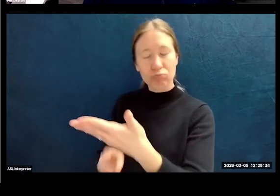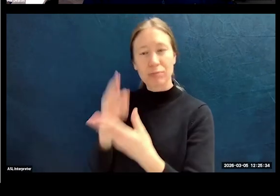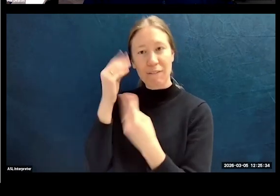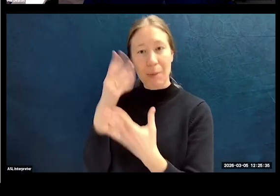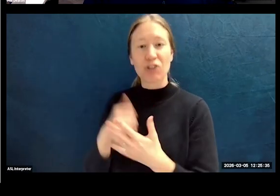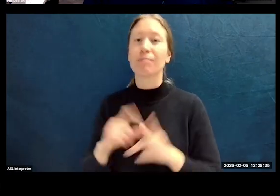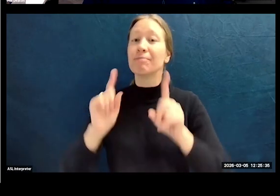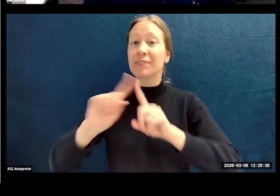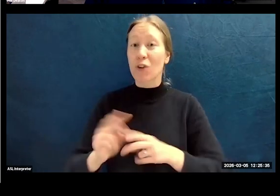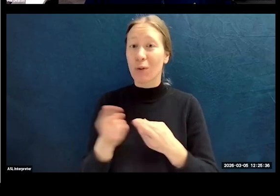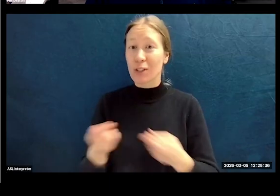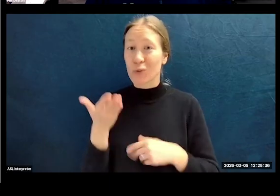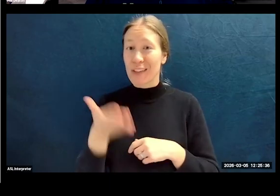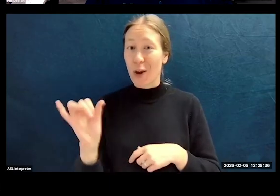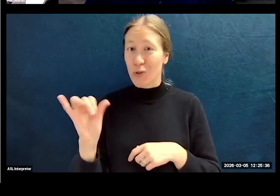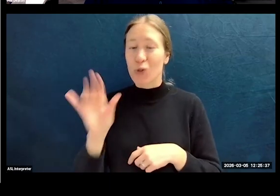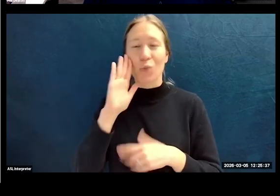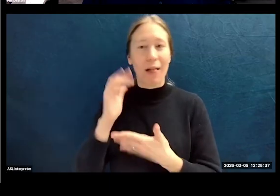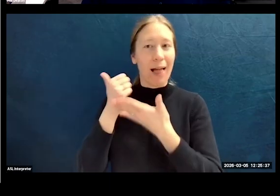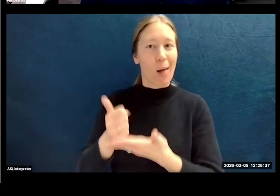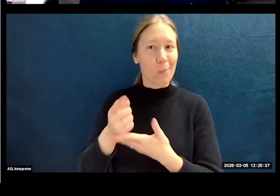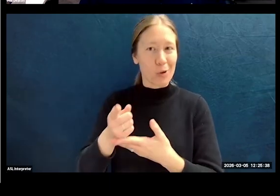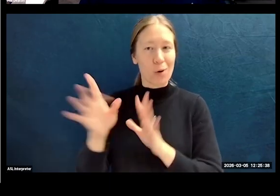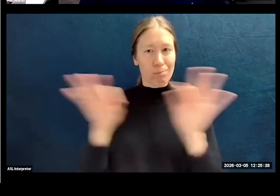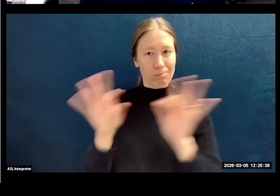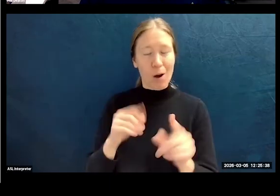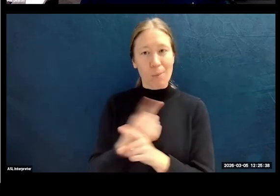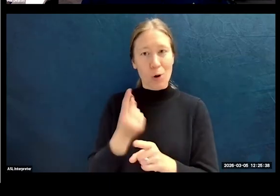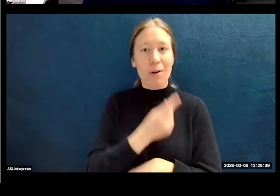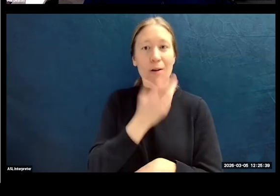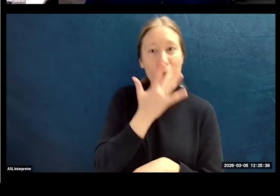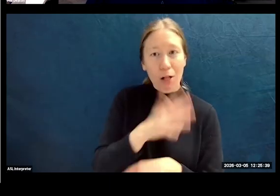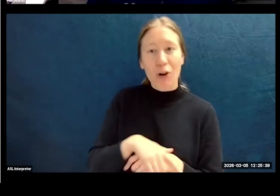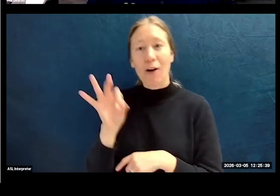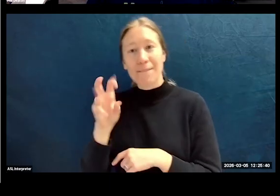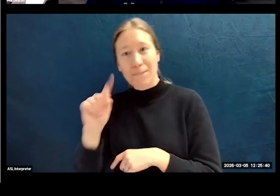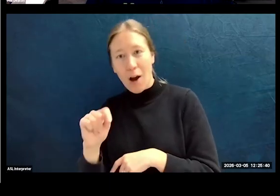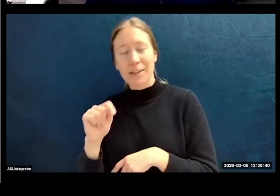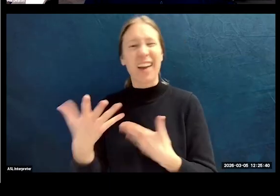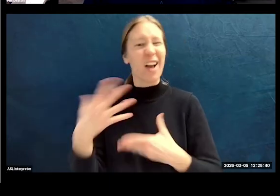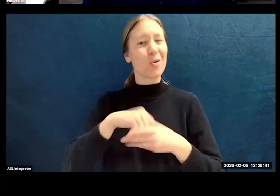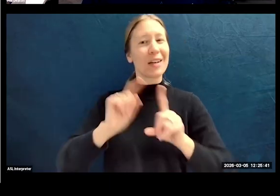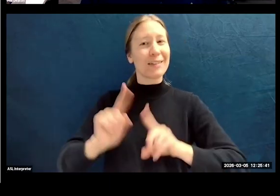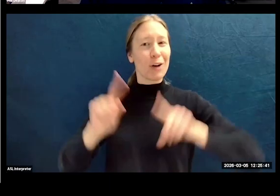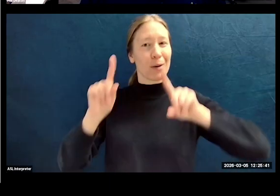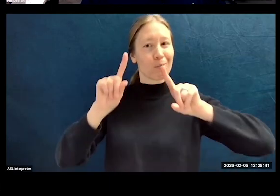on this slide which can help you make good color and font choices, including some color vision simulators which you may find effective.